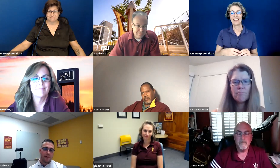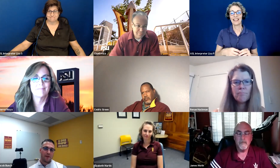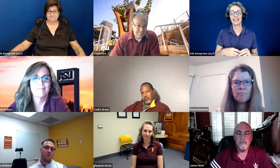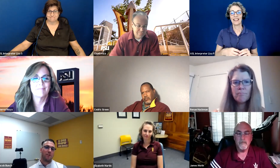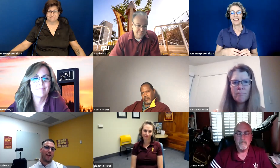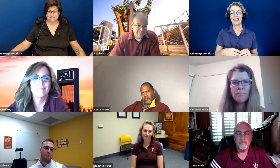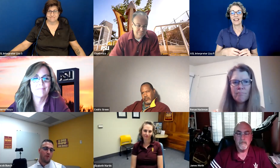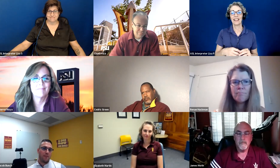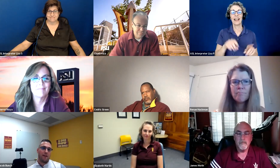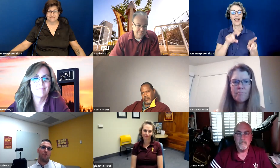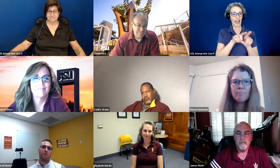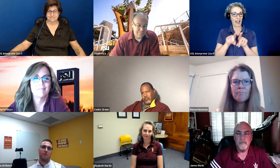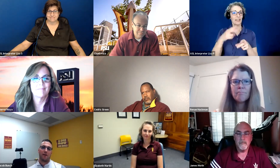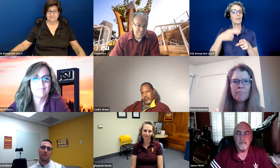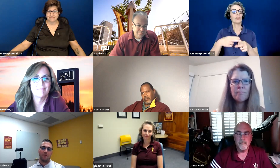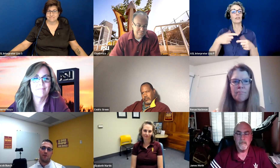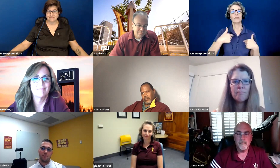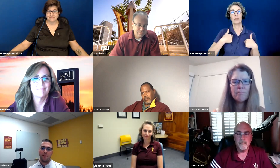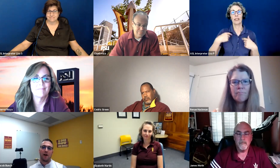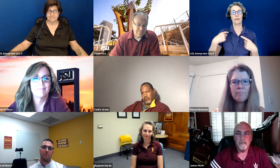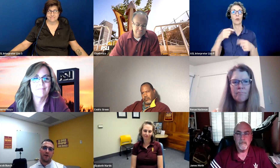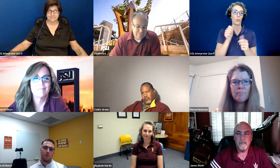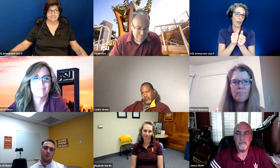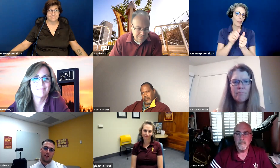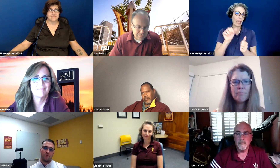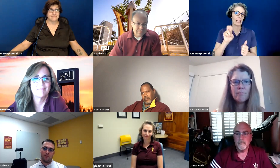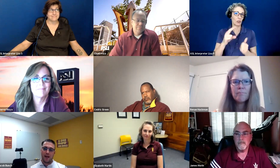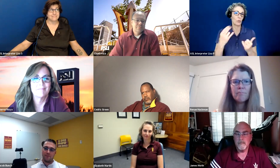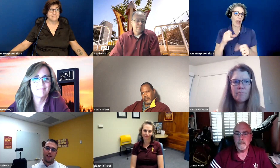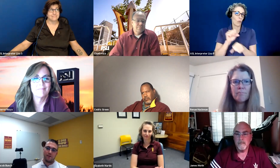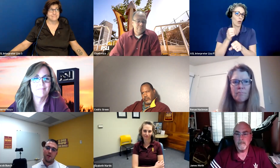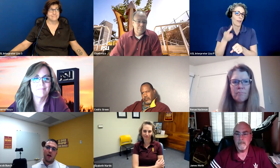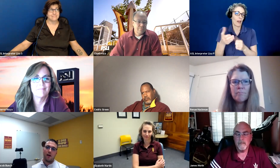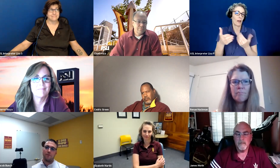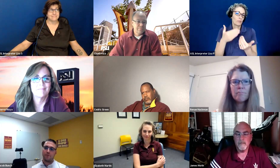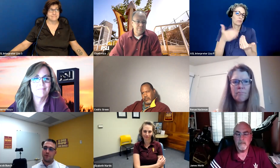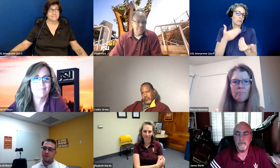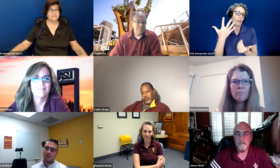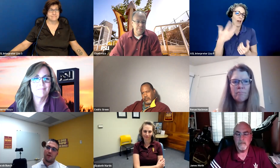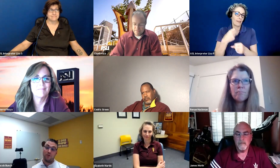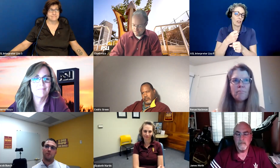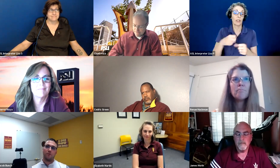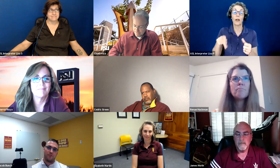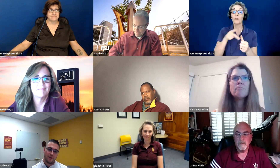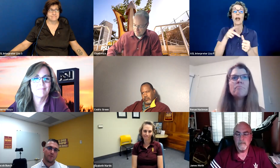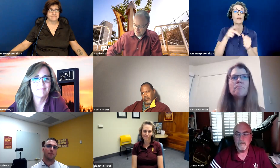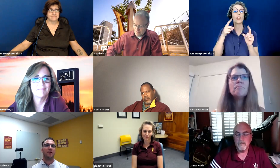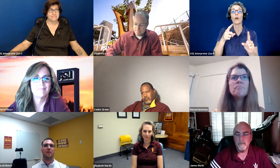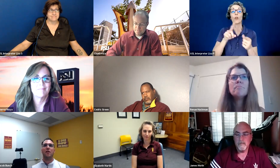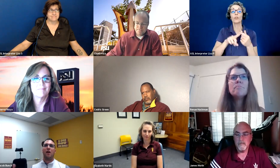As I mentioned, I've been with ASU for about five years. And my primary role is to advocate for a universal design for learning